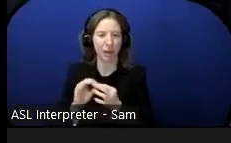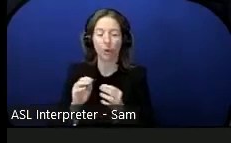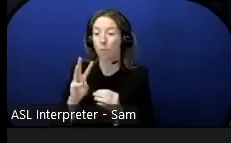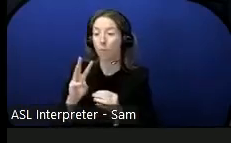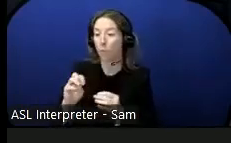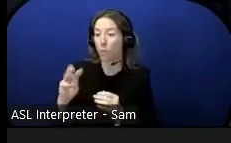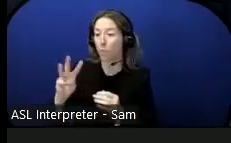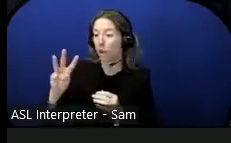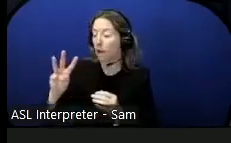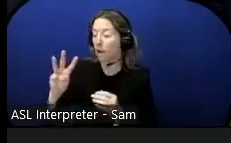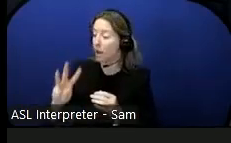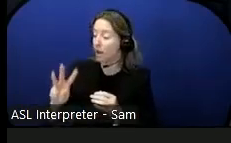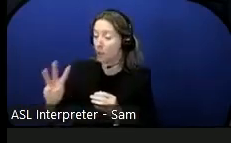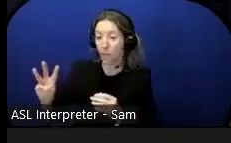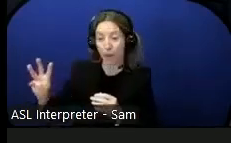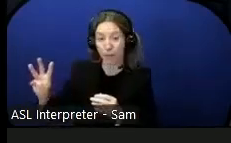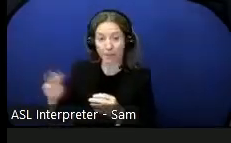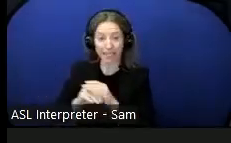that you've been really receptive of,